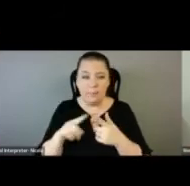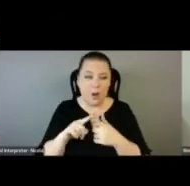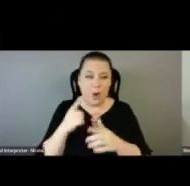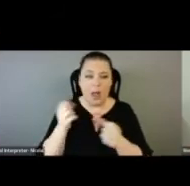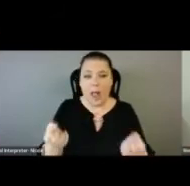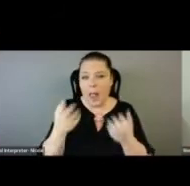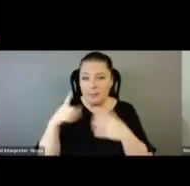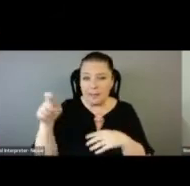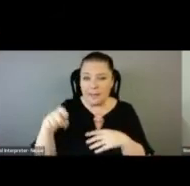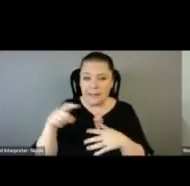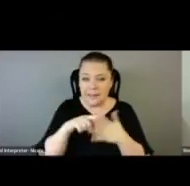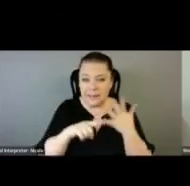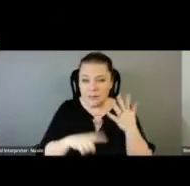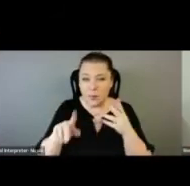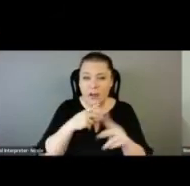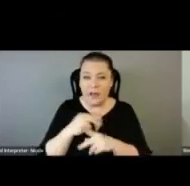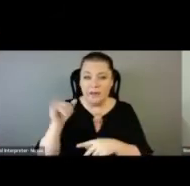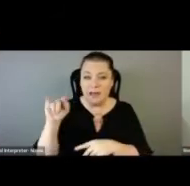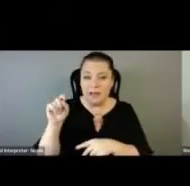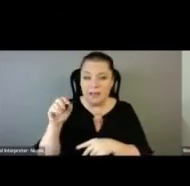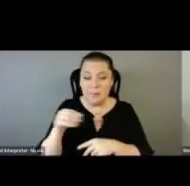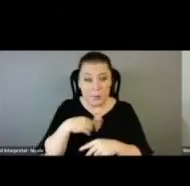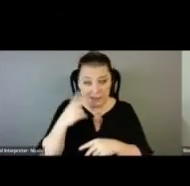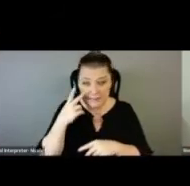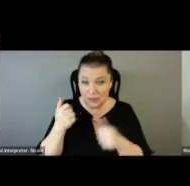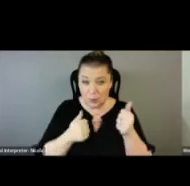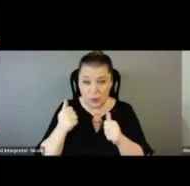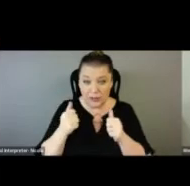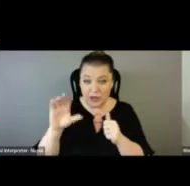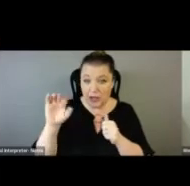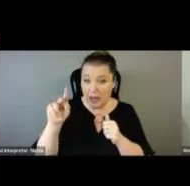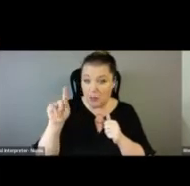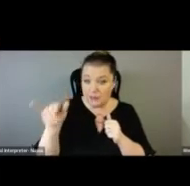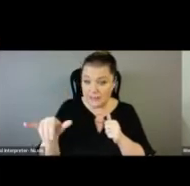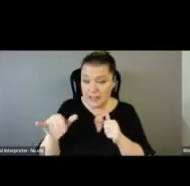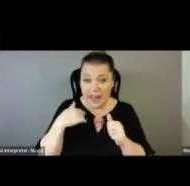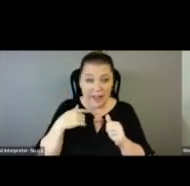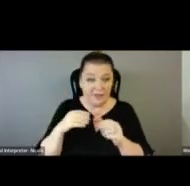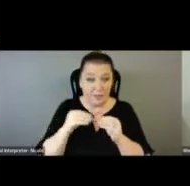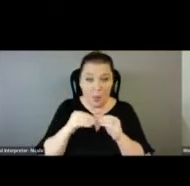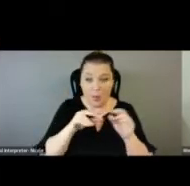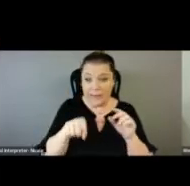them to see which counties have a more significant issue with this particular item. And then